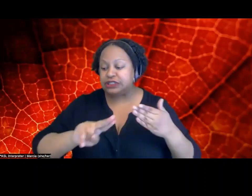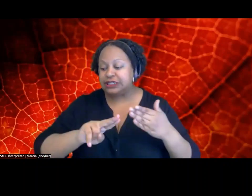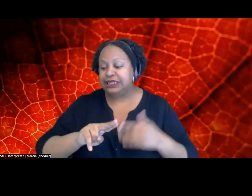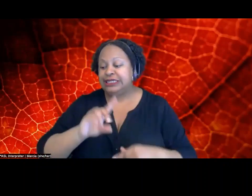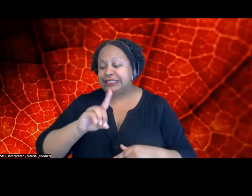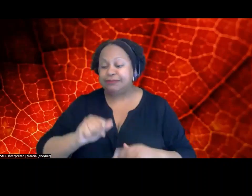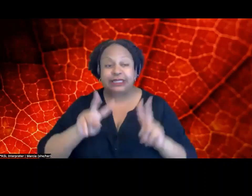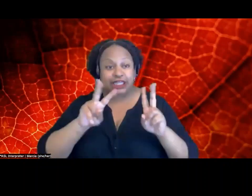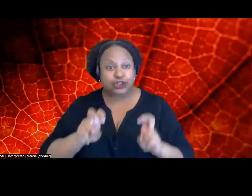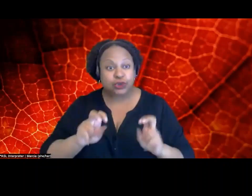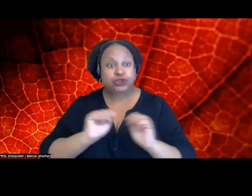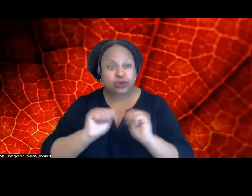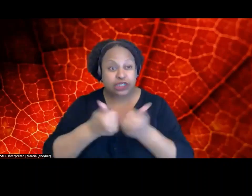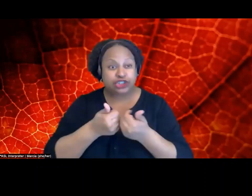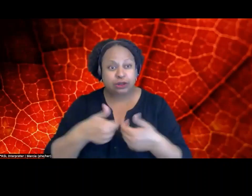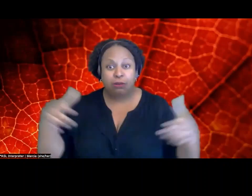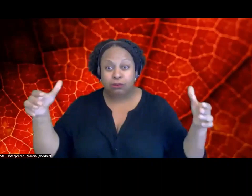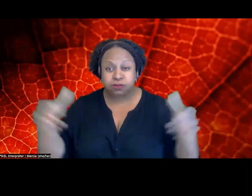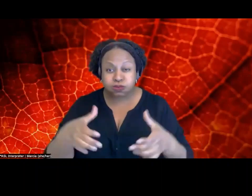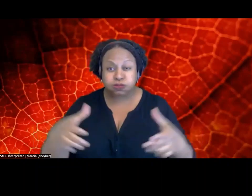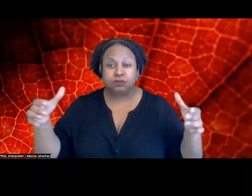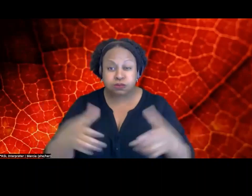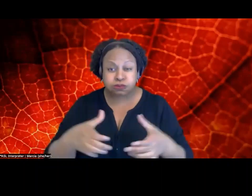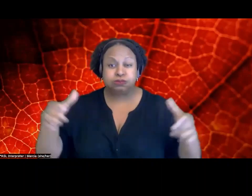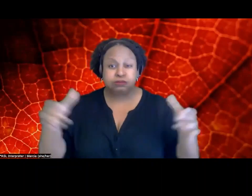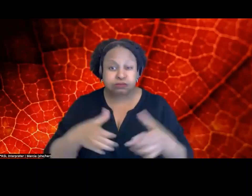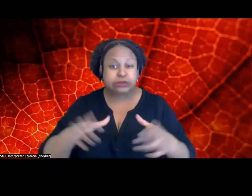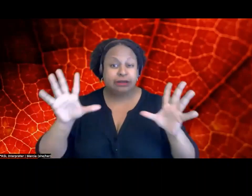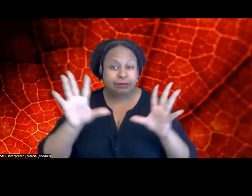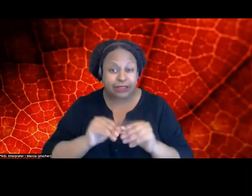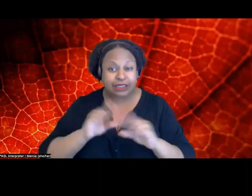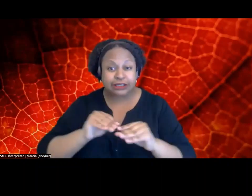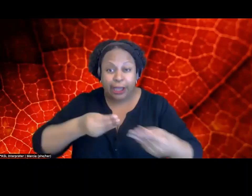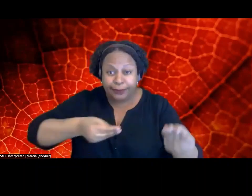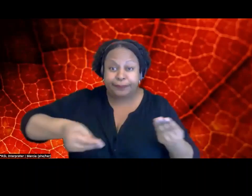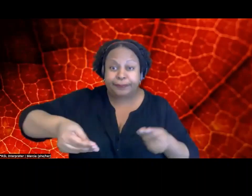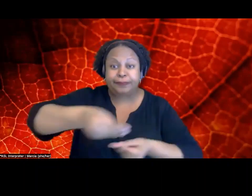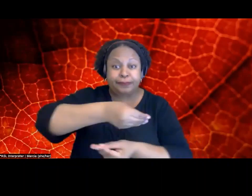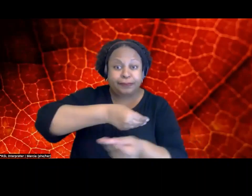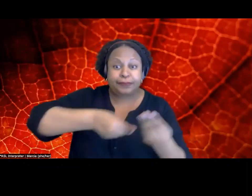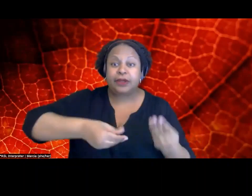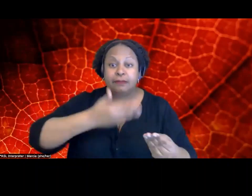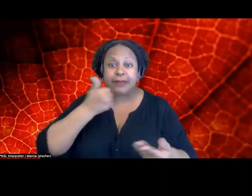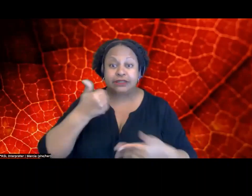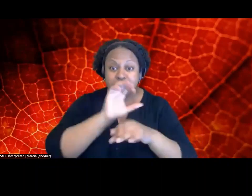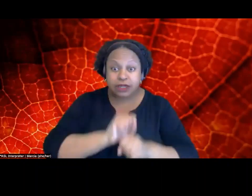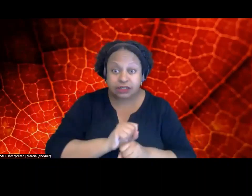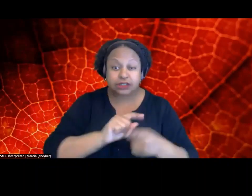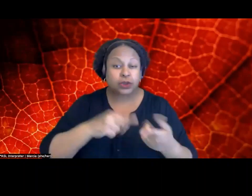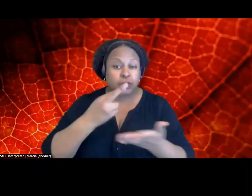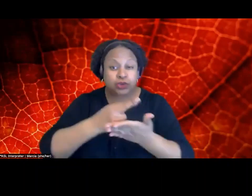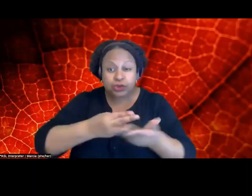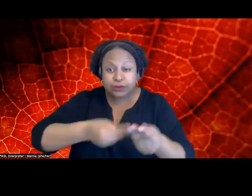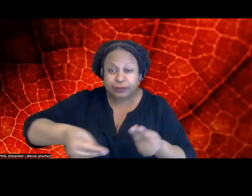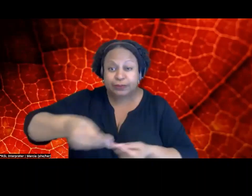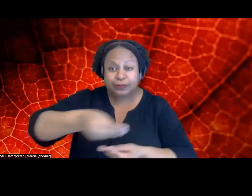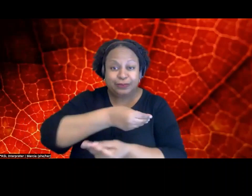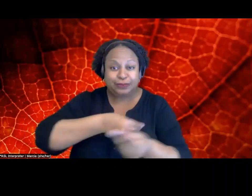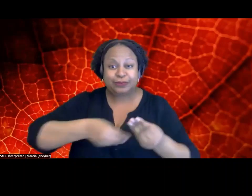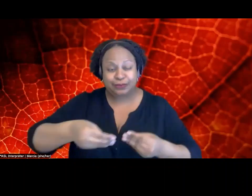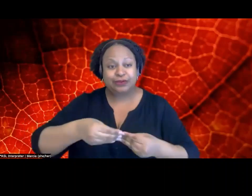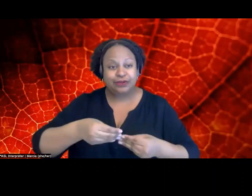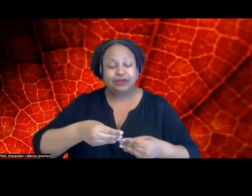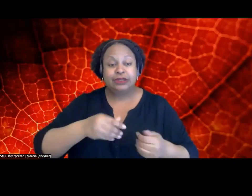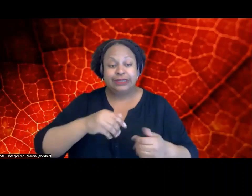met extensively and shared best practices and resources among and across institutions, and that